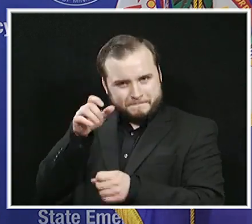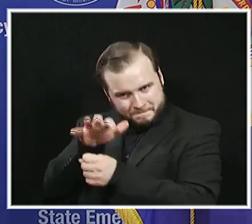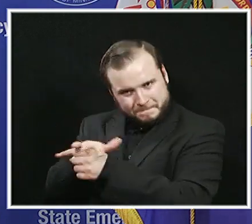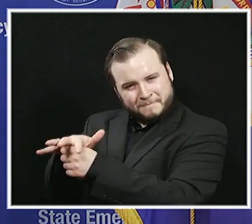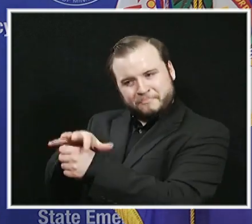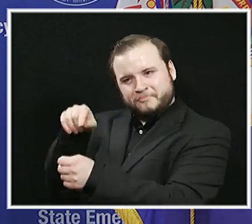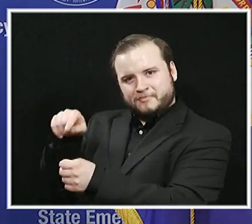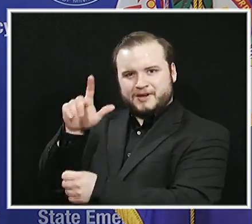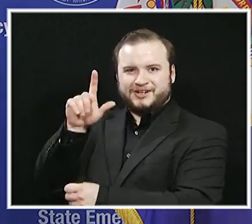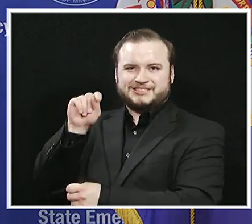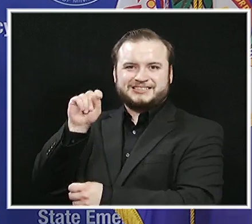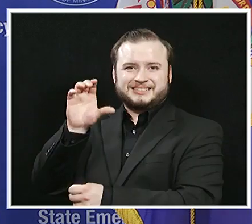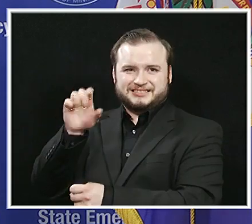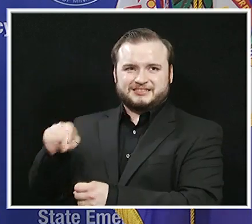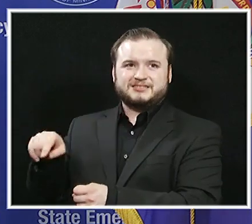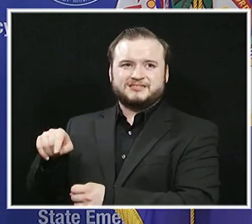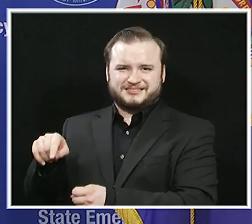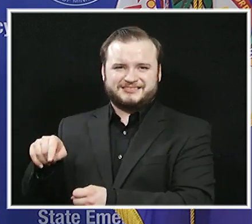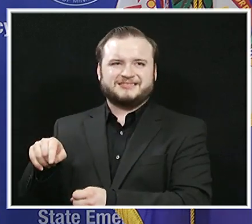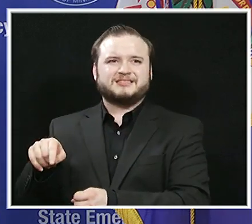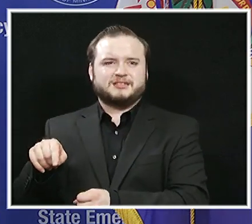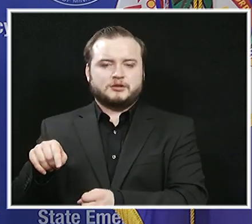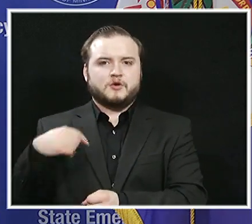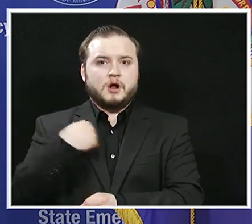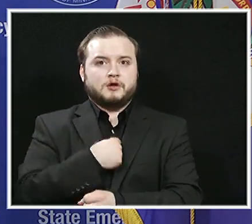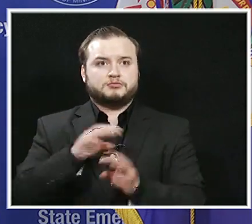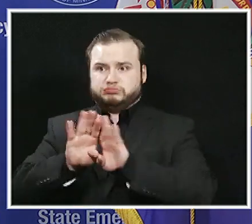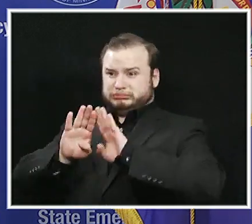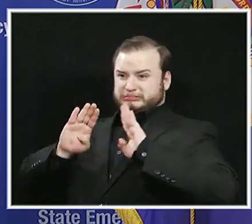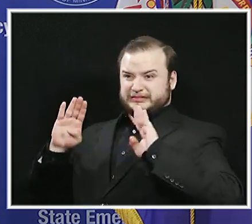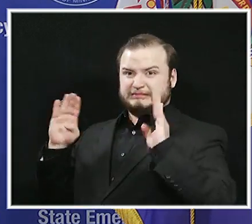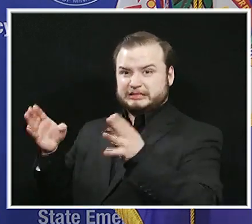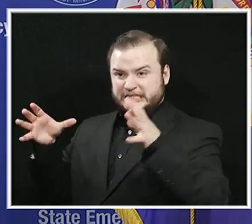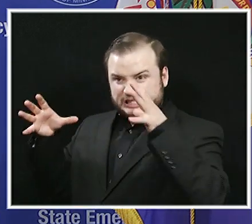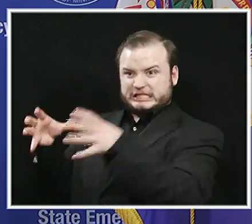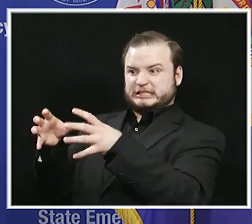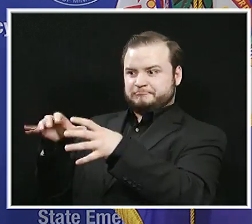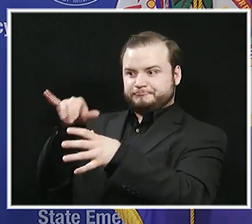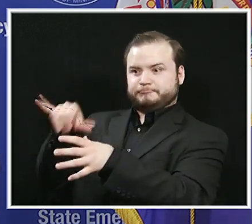okay, you know it's about 90 to 95% certainty who is most vulnerable here, you know where most of the deaths are happening, why don't you build the